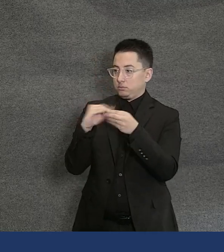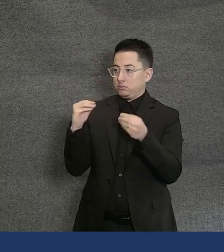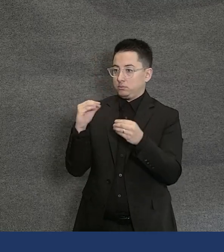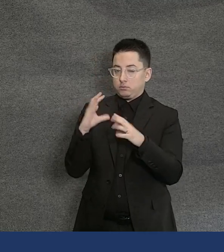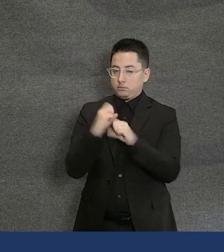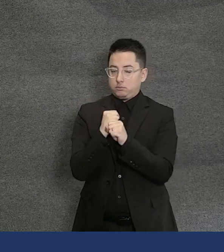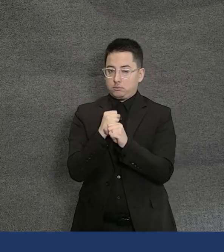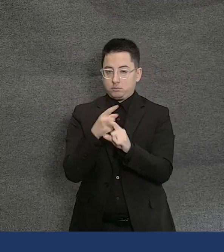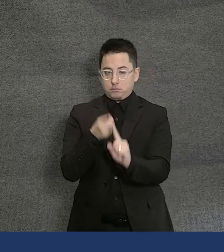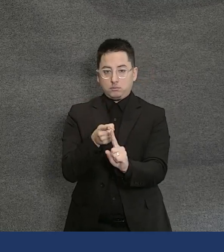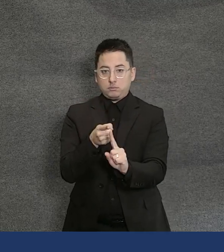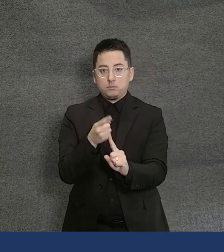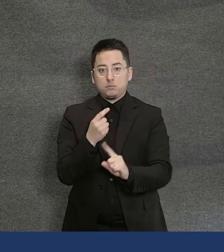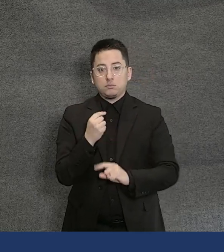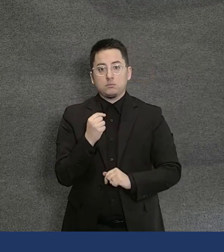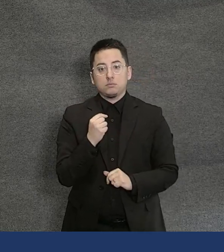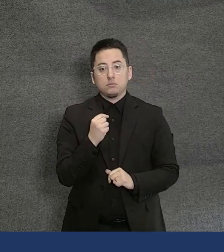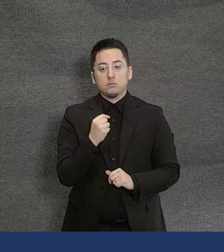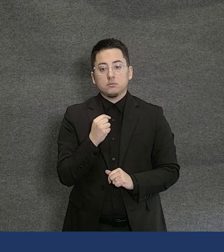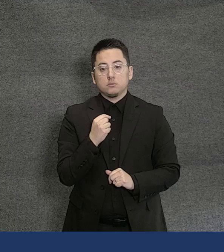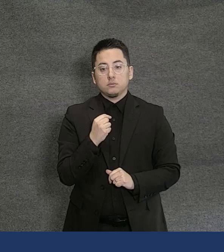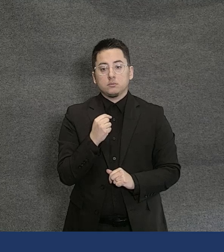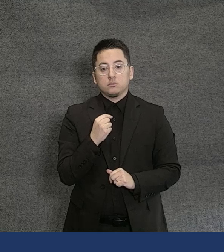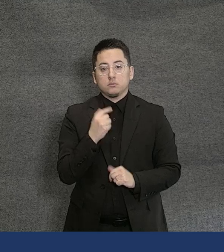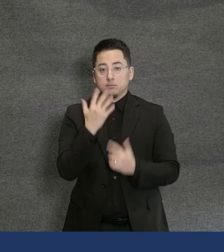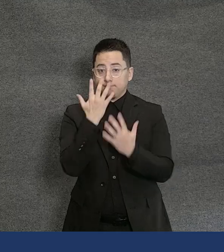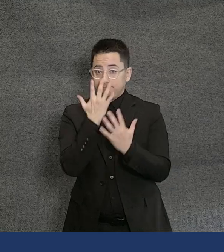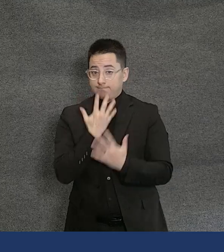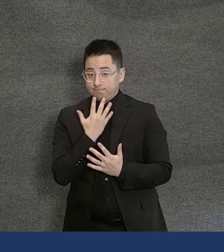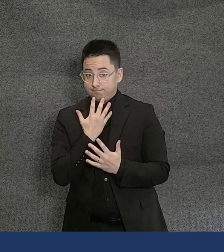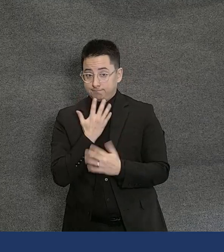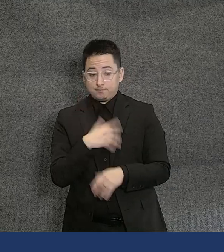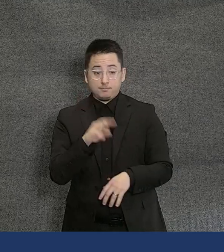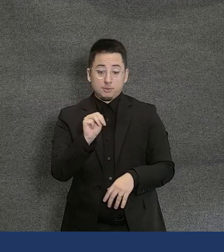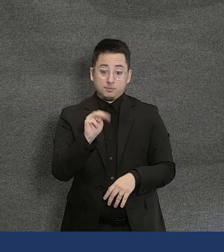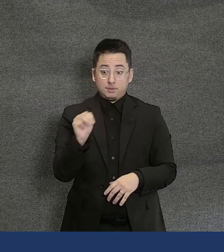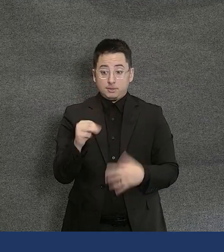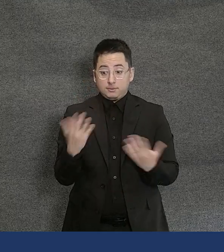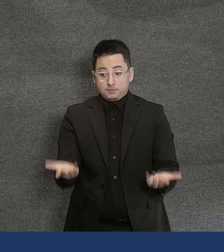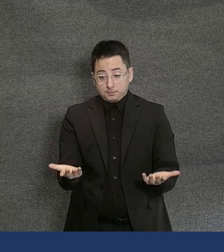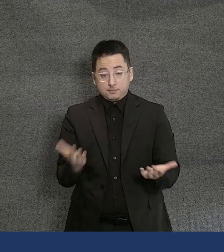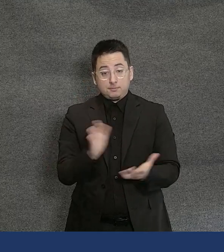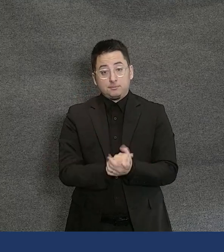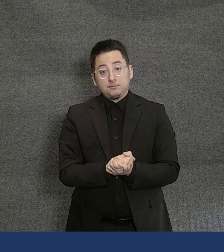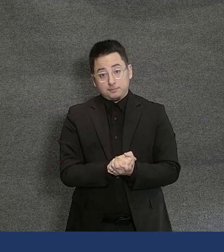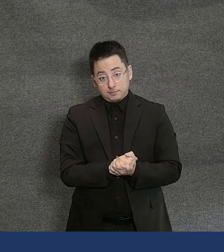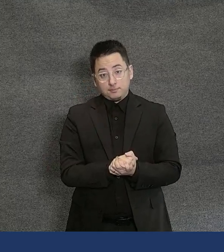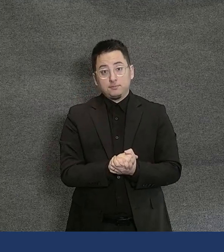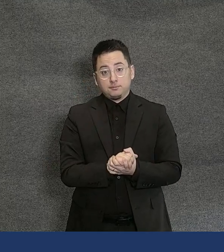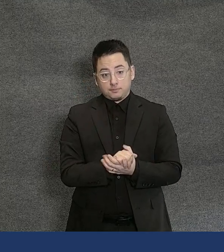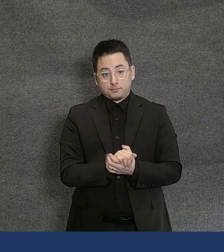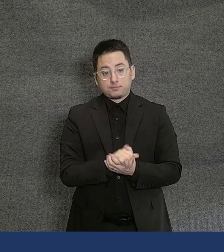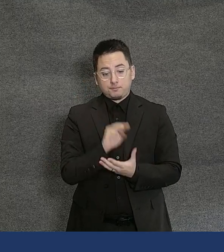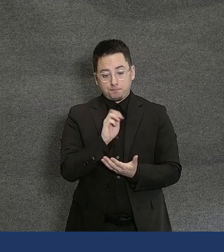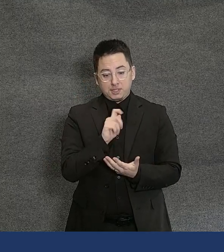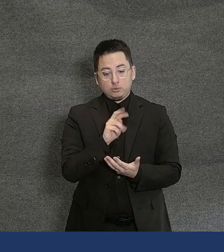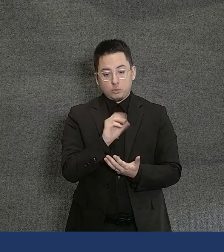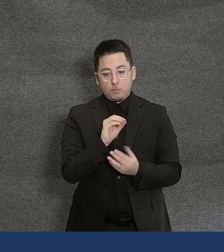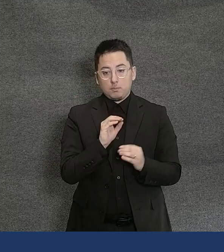the dreaded metro mobility. We did, of course, have heard many of the stories that